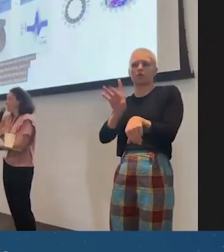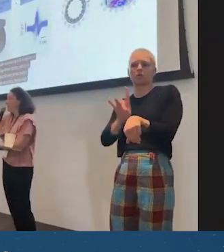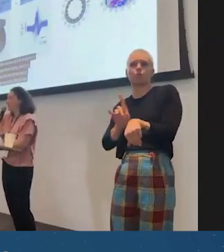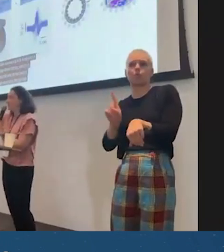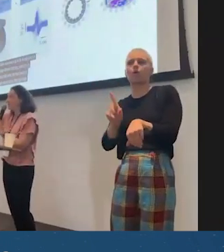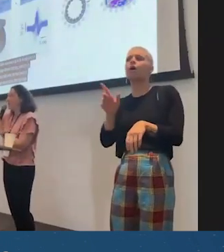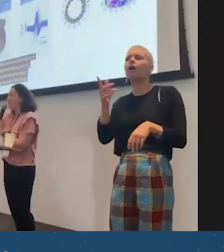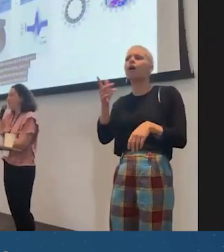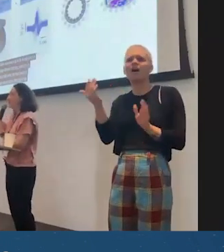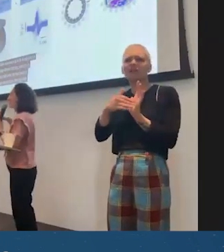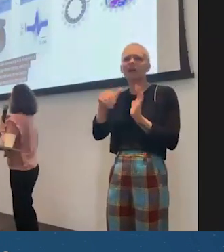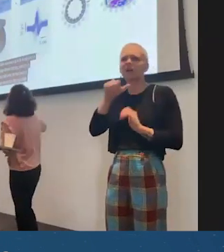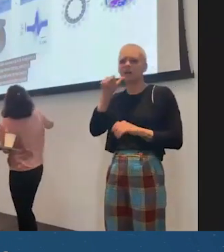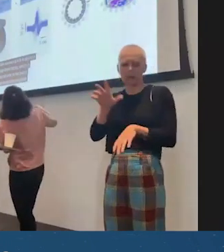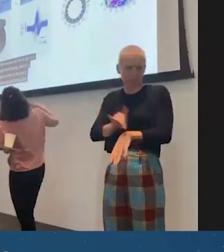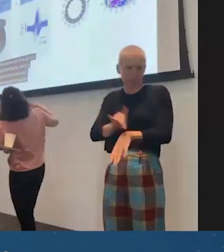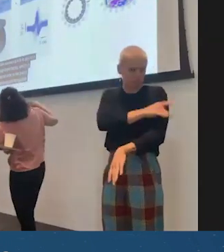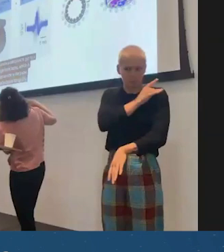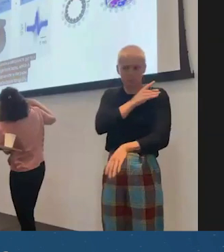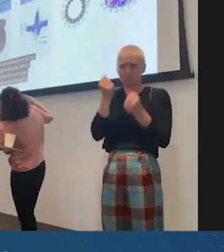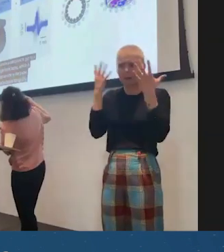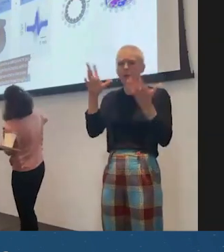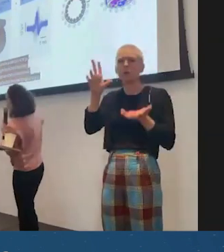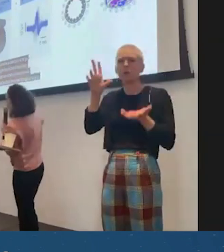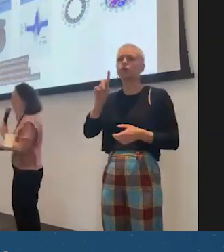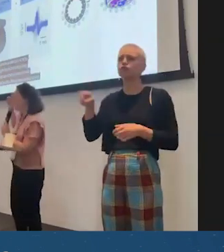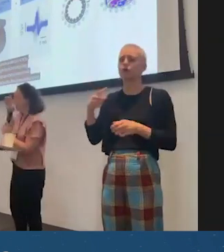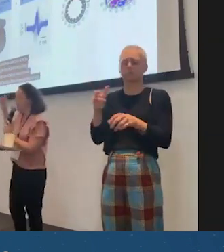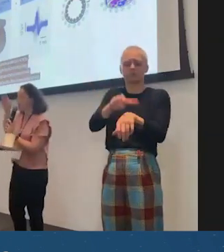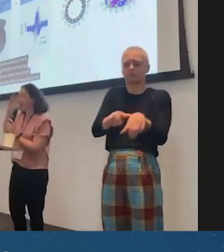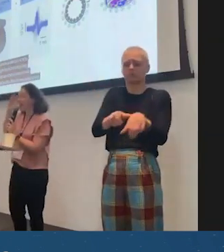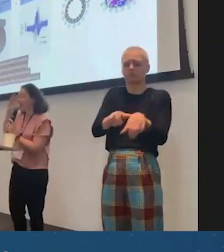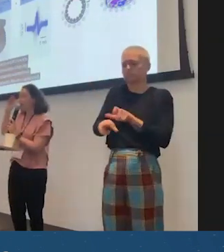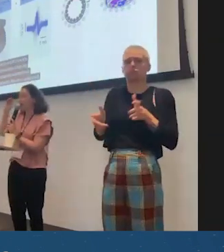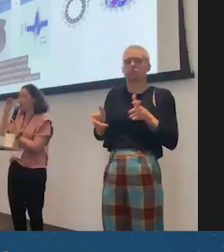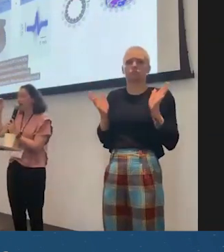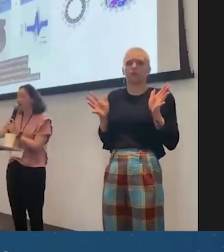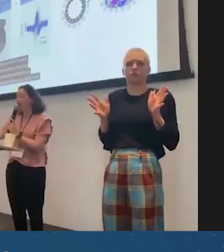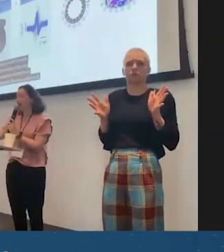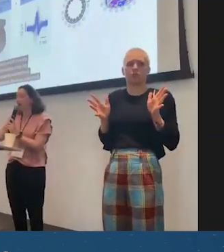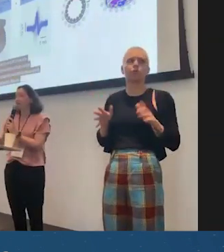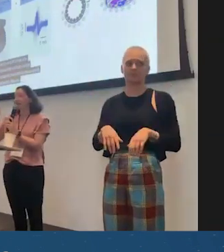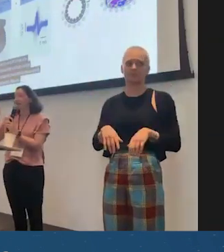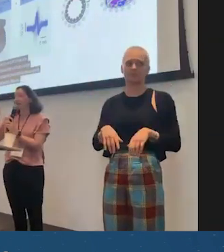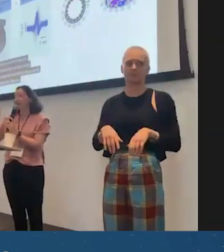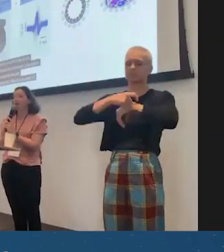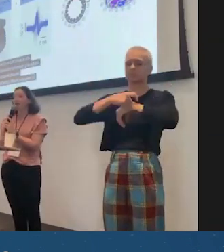This is just something you wear on the outside of your skin. But by understanding and evolving